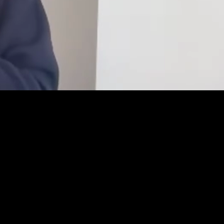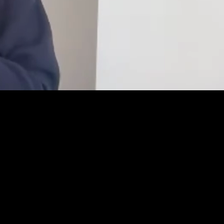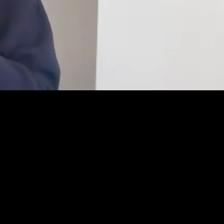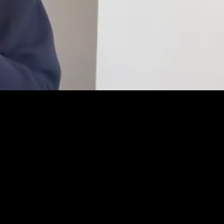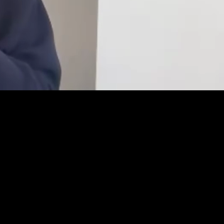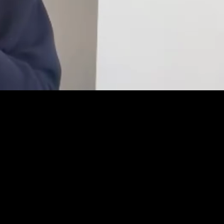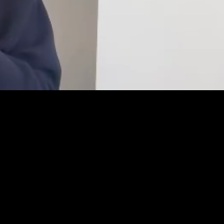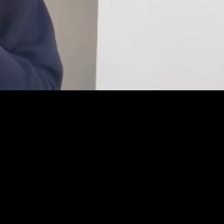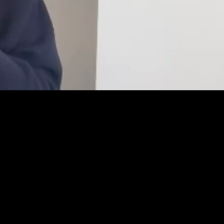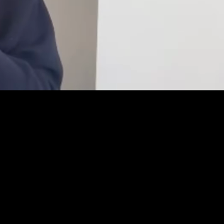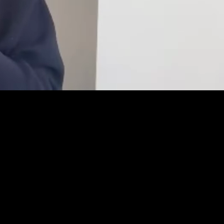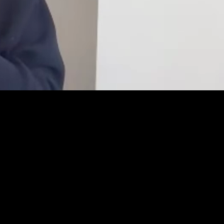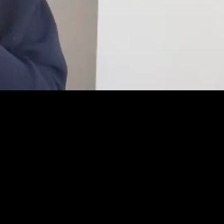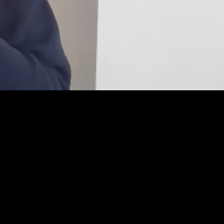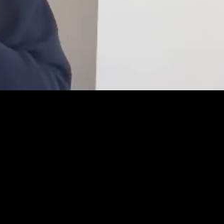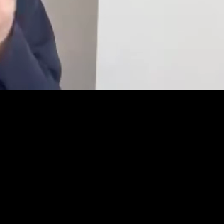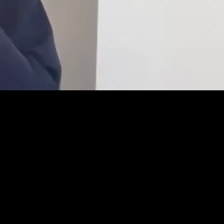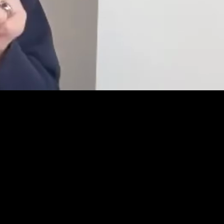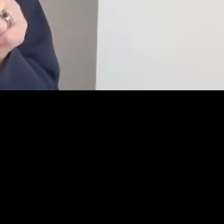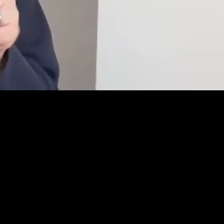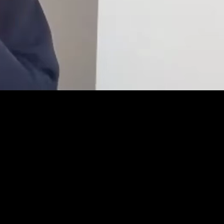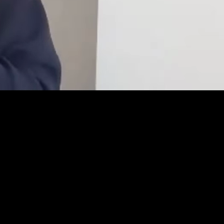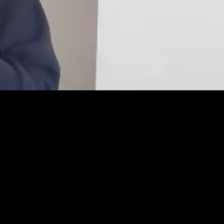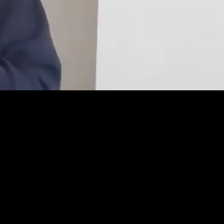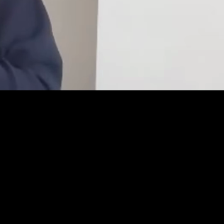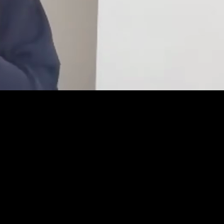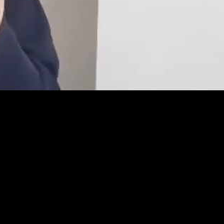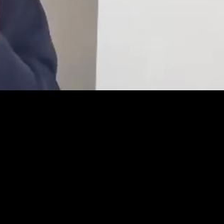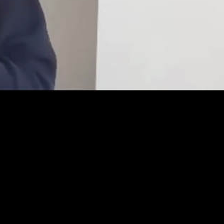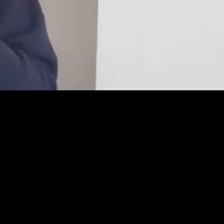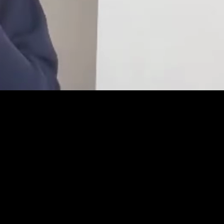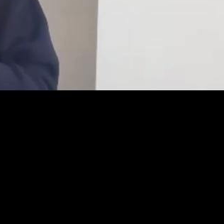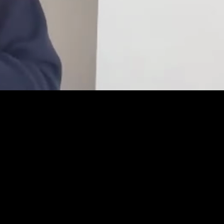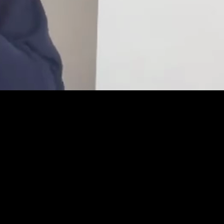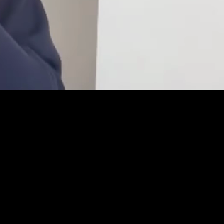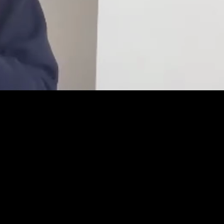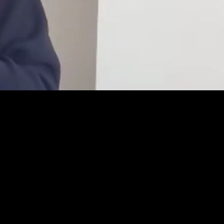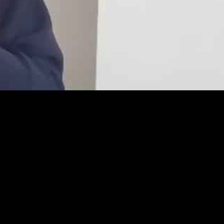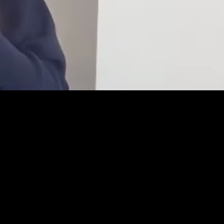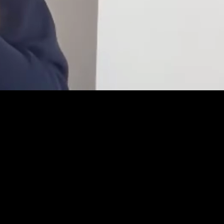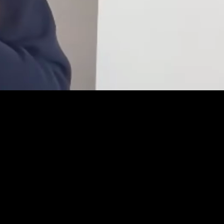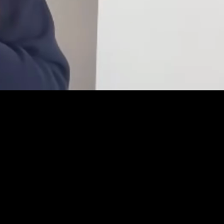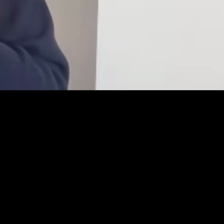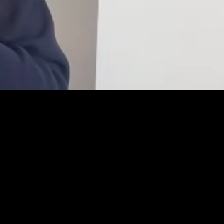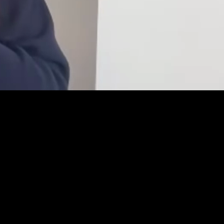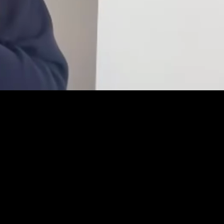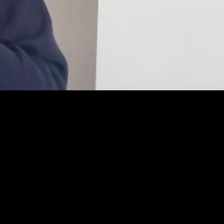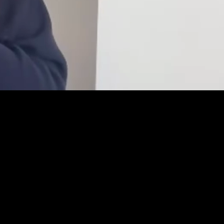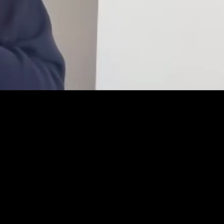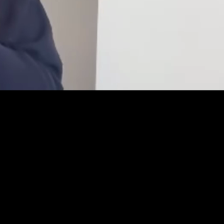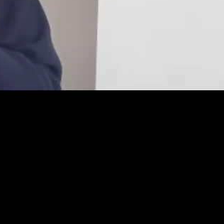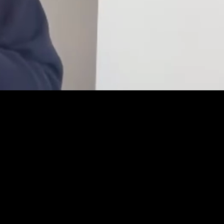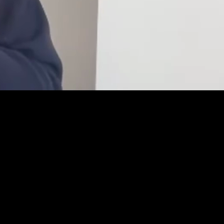to worry about organizing your own website hosting. One of the key things with WordPress, and one of the reasons why organizations